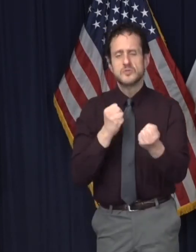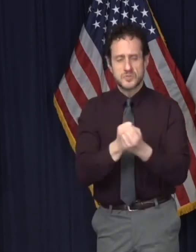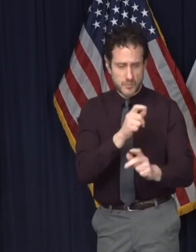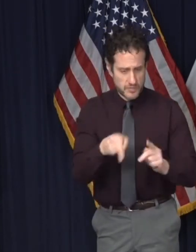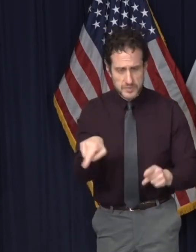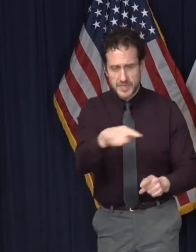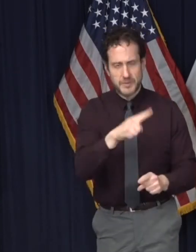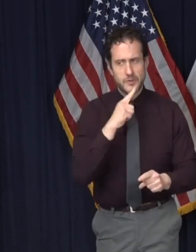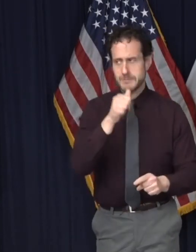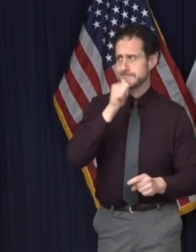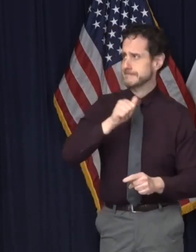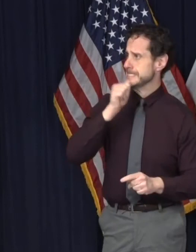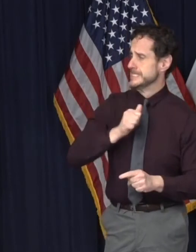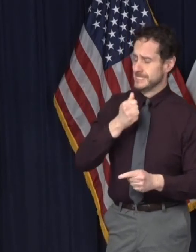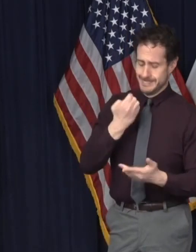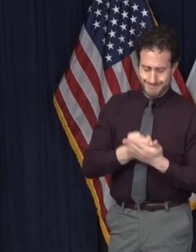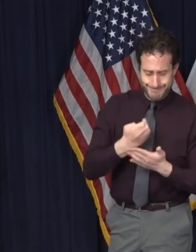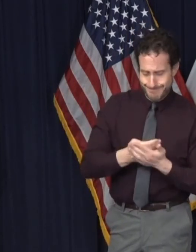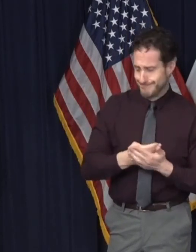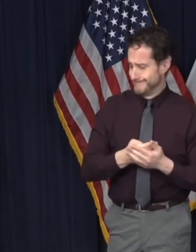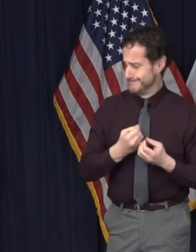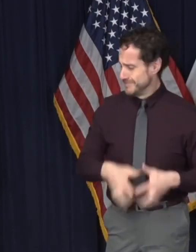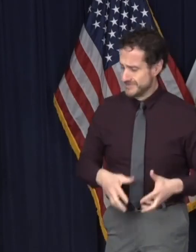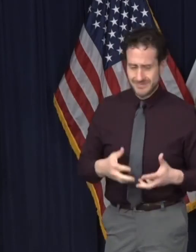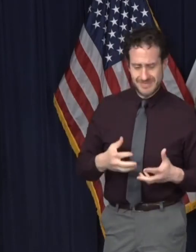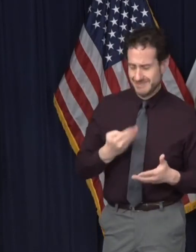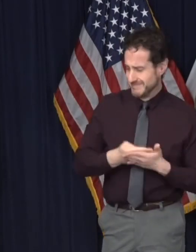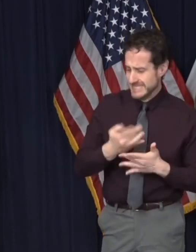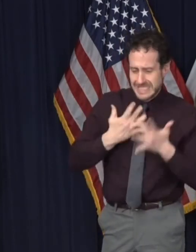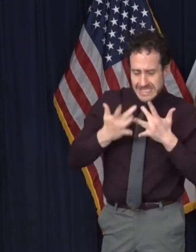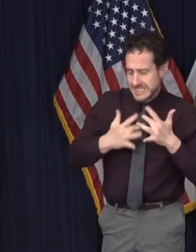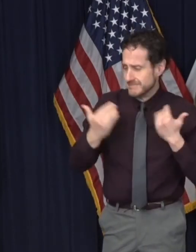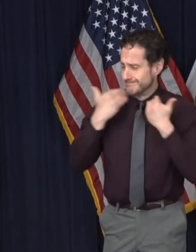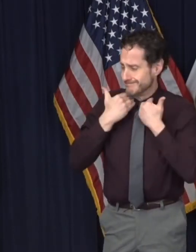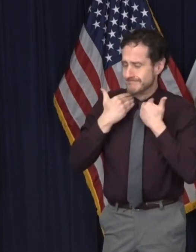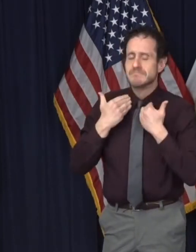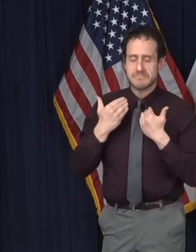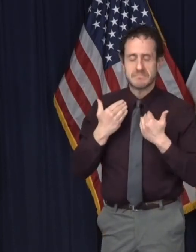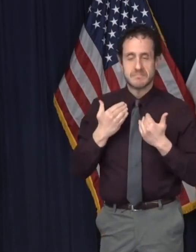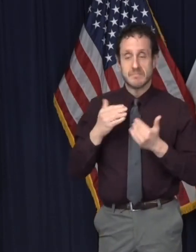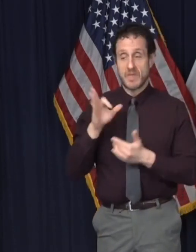STATE WORKING TO SUPPORT THE RESIDENTS WHO WERE HIT HARDEST BY COVID-19.